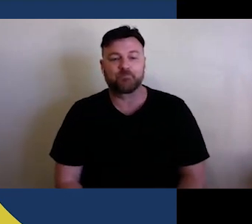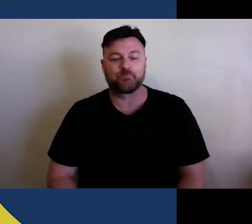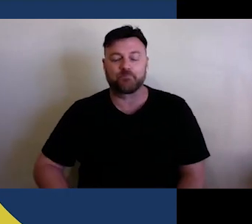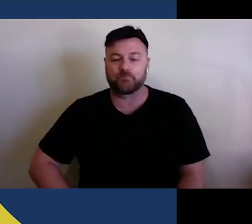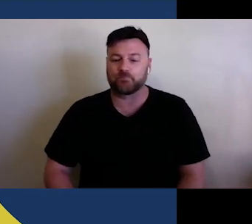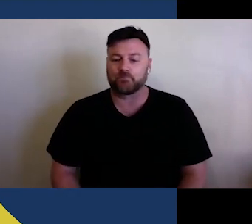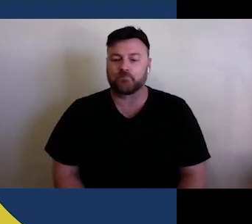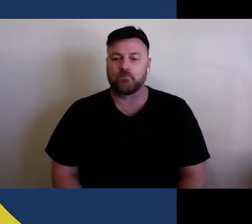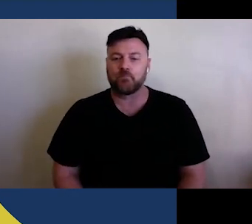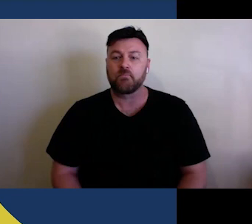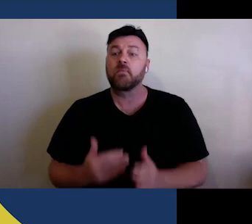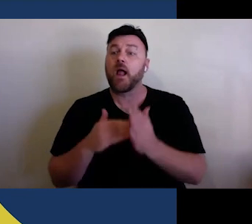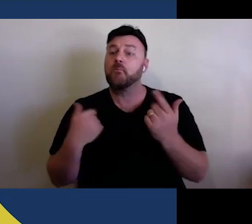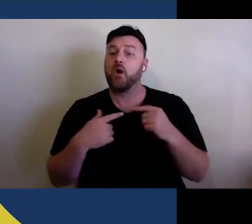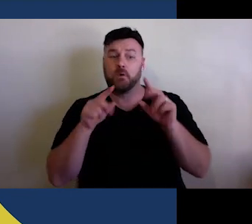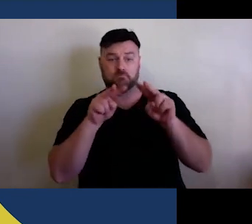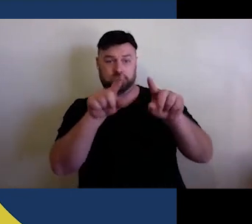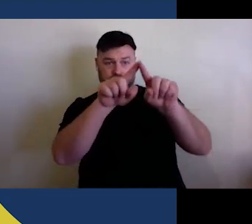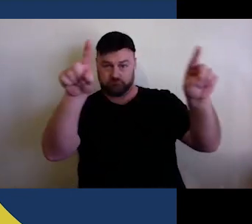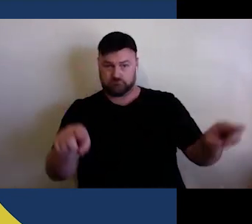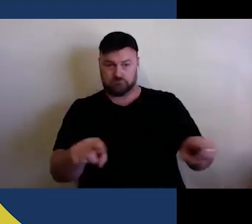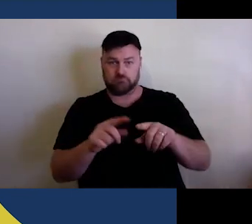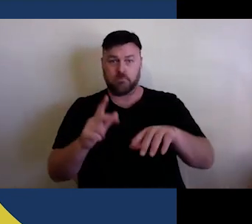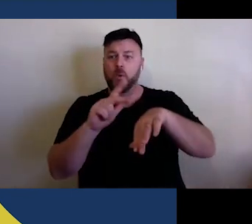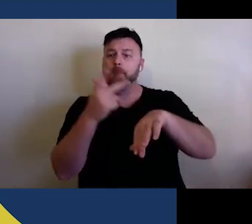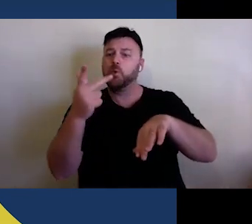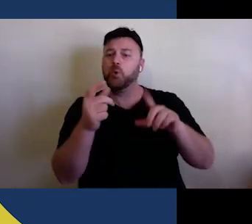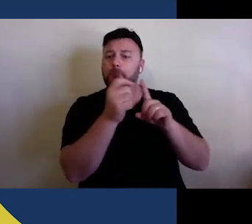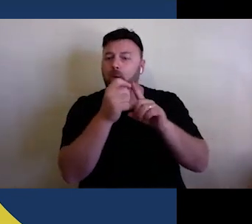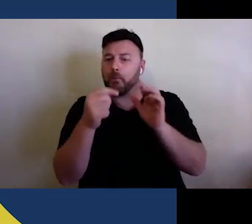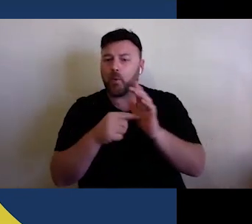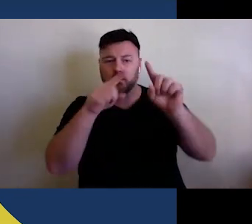powerpoint slide with text and video boxes. You should be able to see our